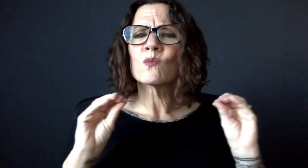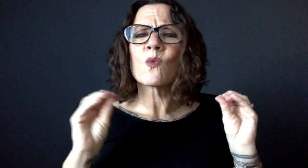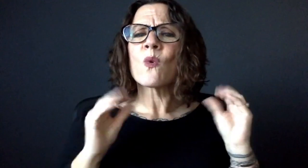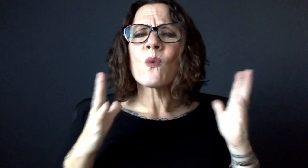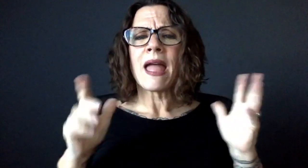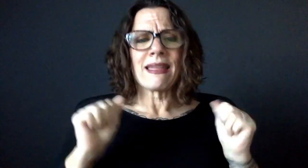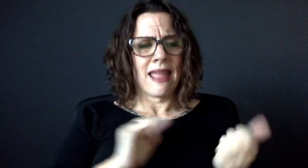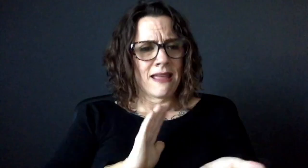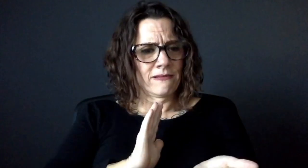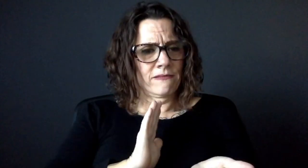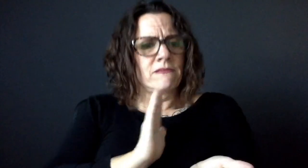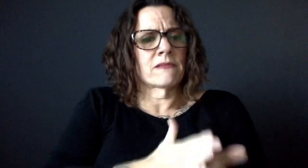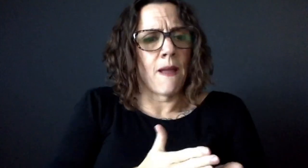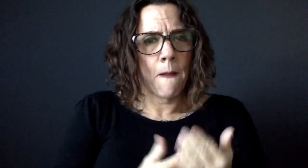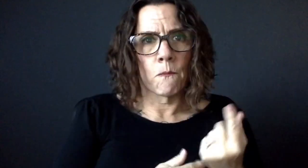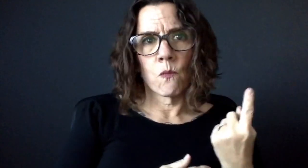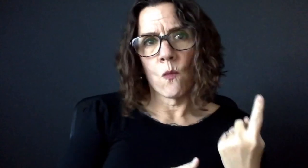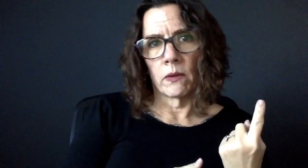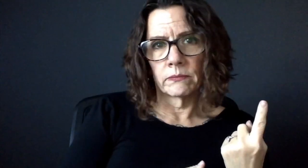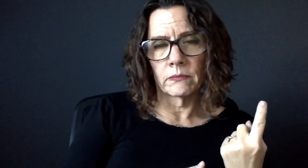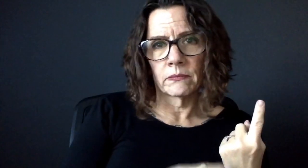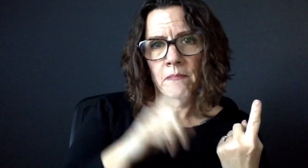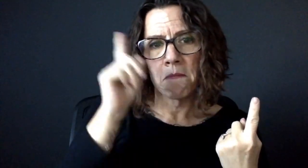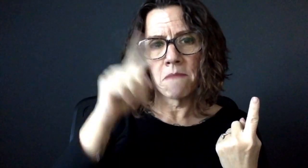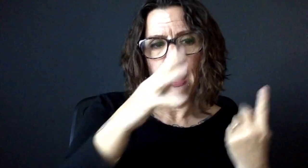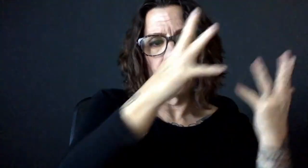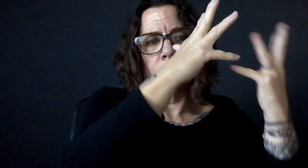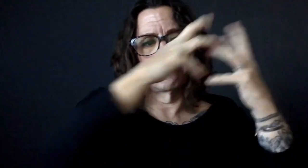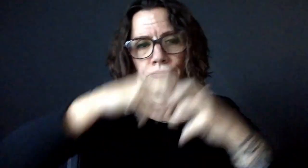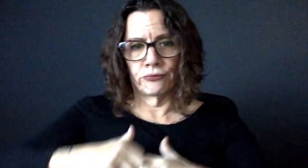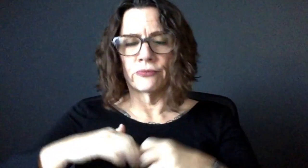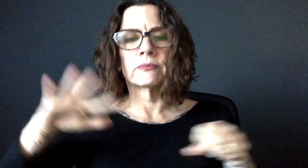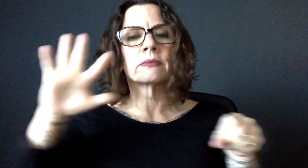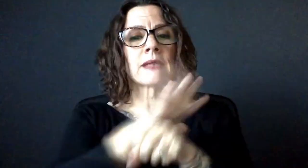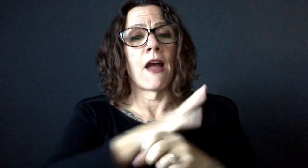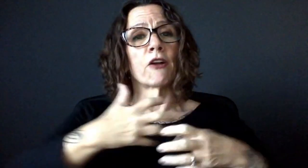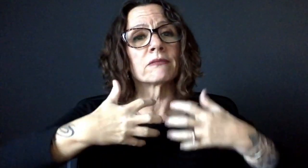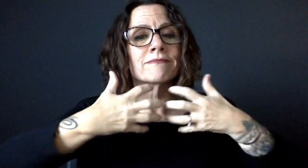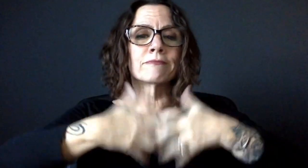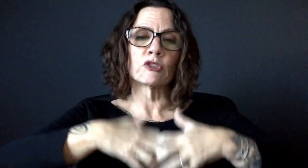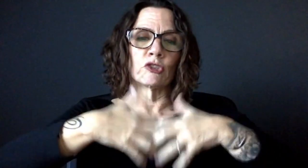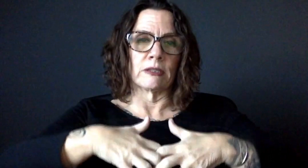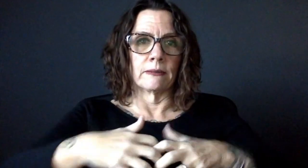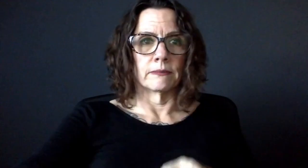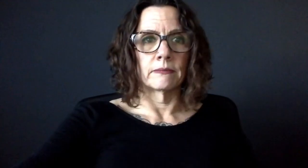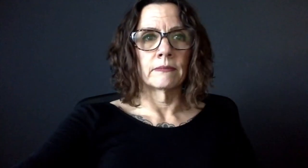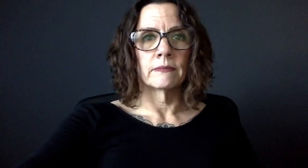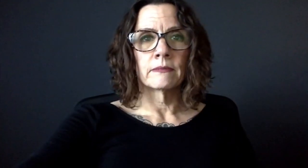There is no way stop a single gear in motion — we must dismantle this machine.